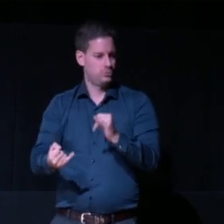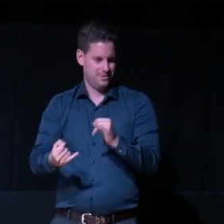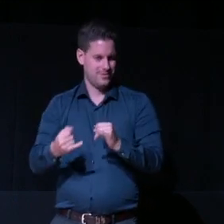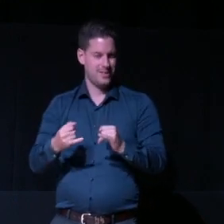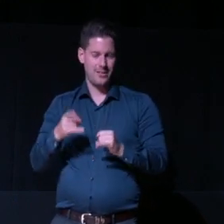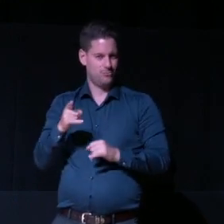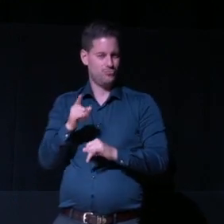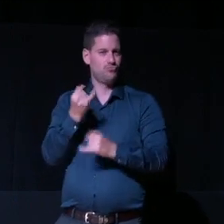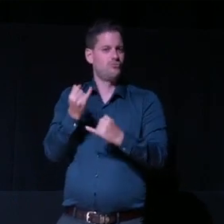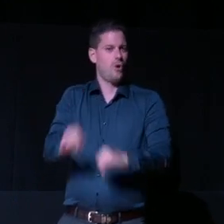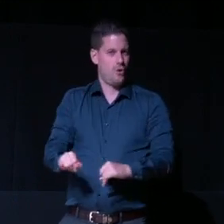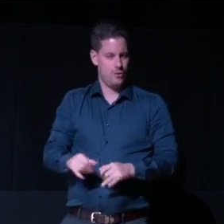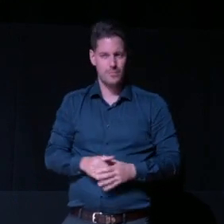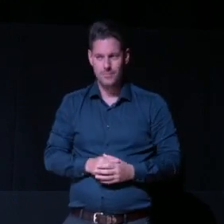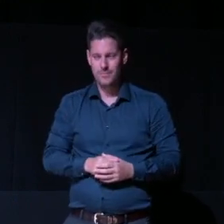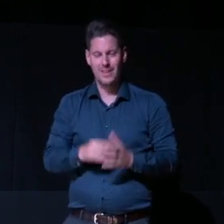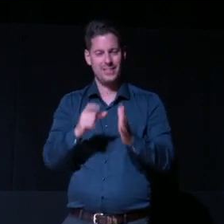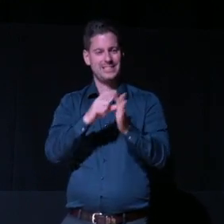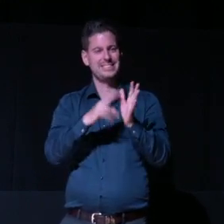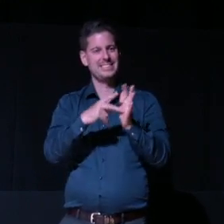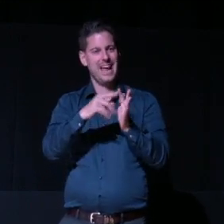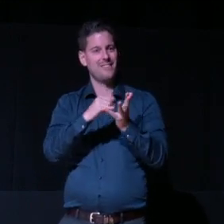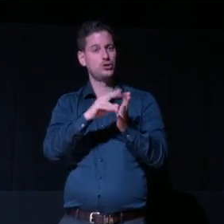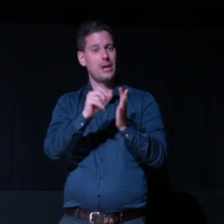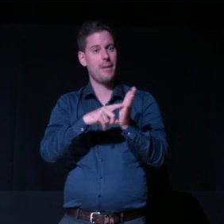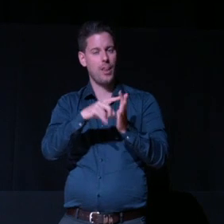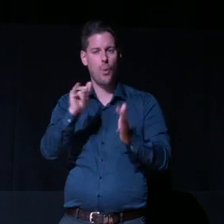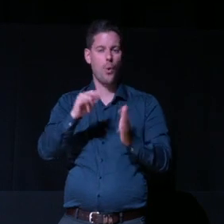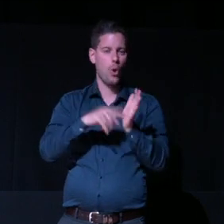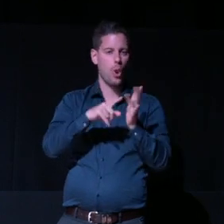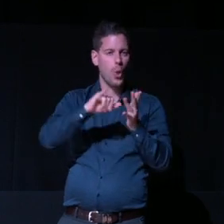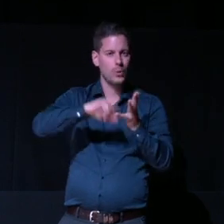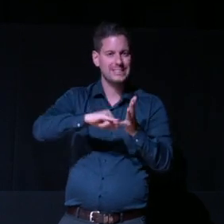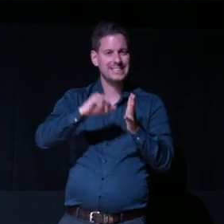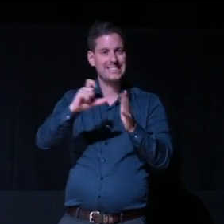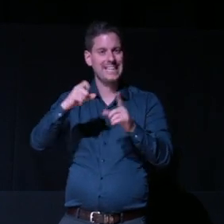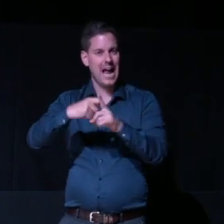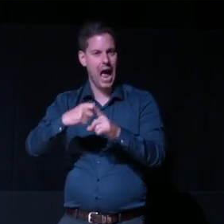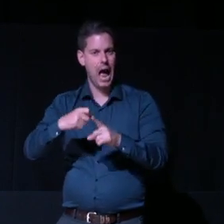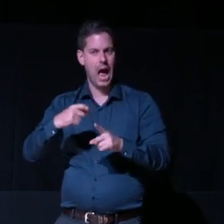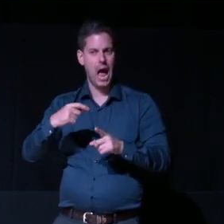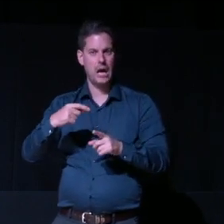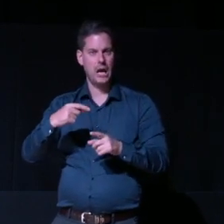And then someone like Dave Chappelle or Louis CK or whatever will claim they've been cancelled and then almost immediately